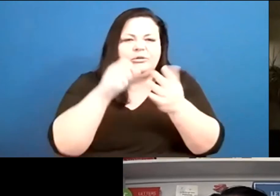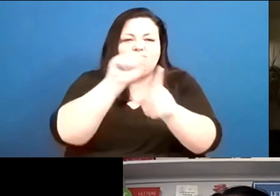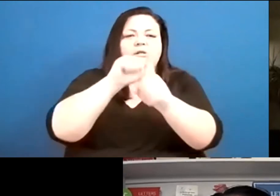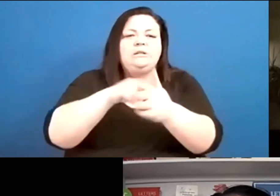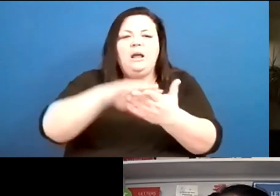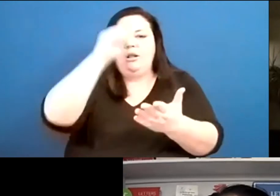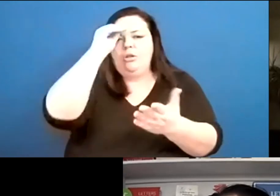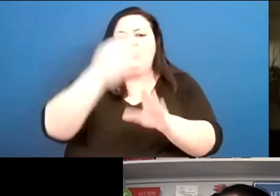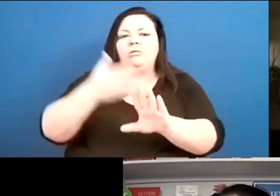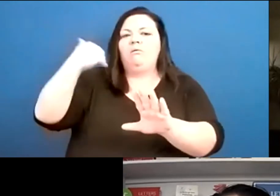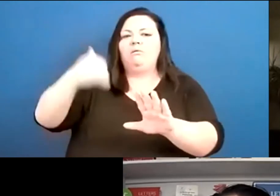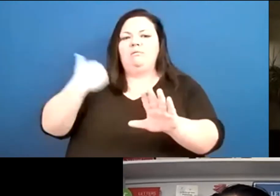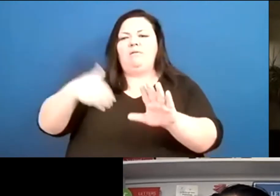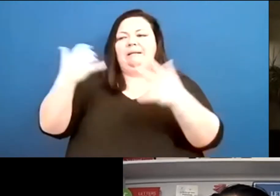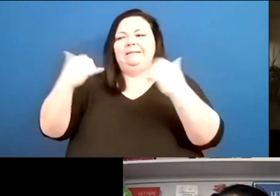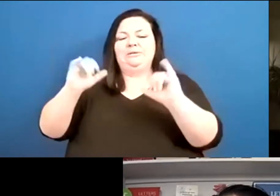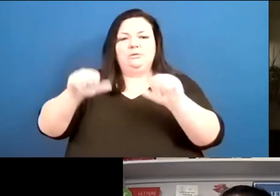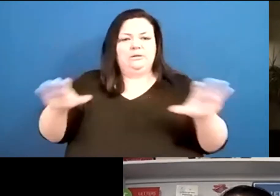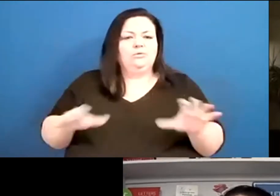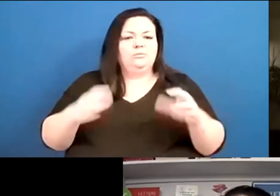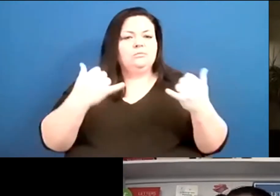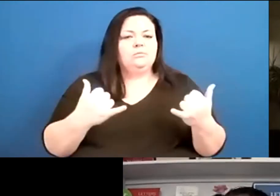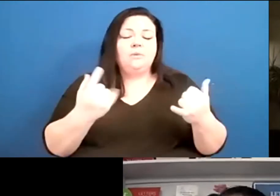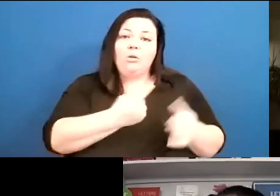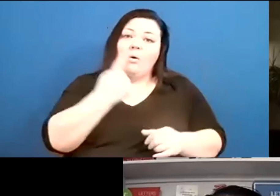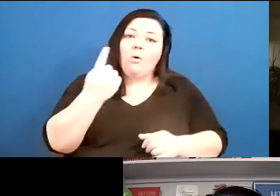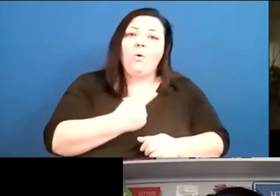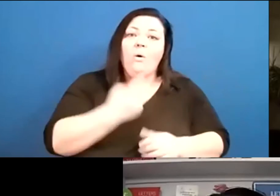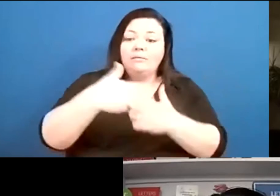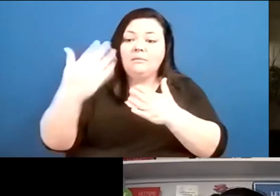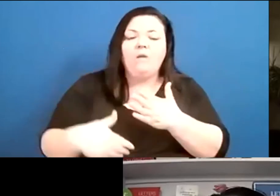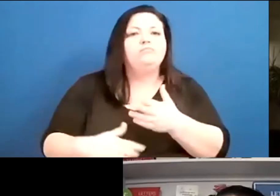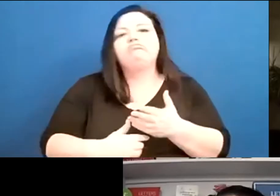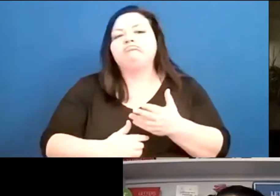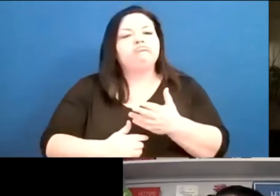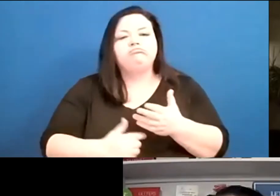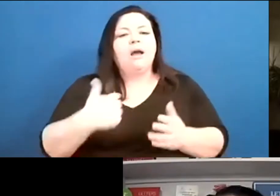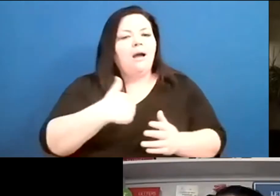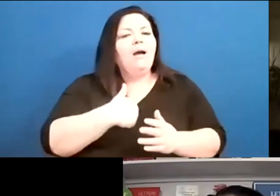that still hold me over./ Loneliness is not the end,// and I have the scars/ to prove it./